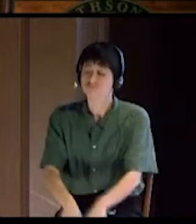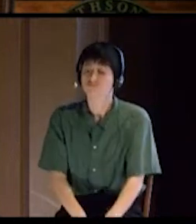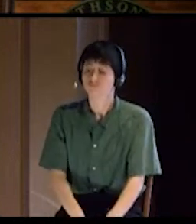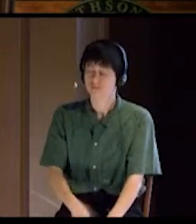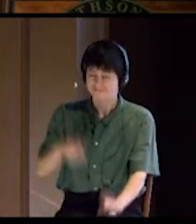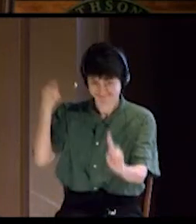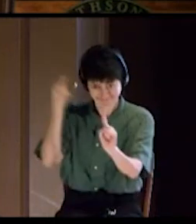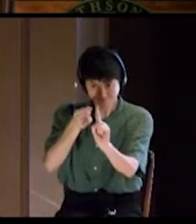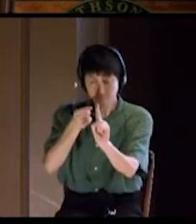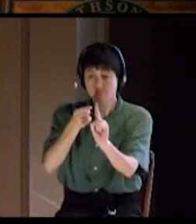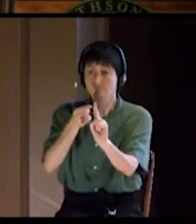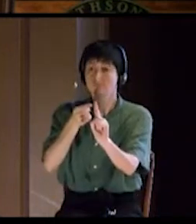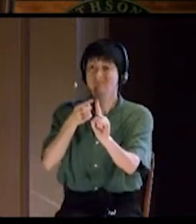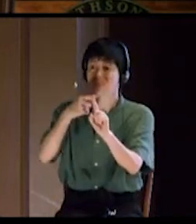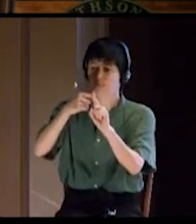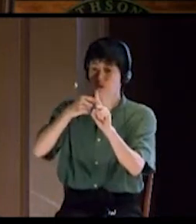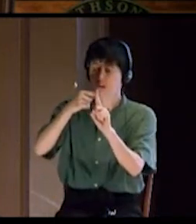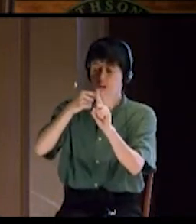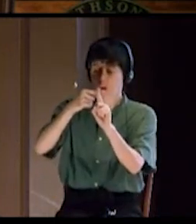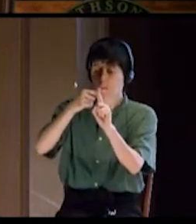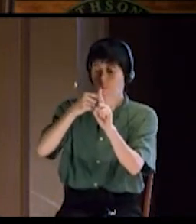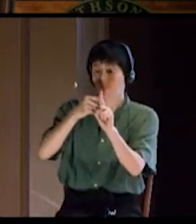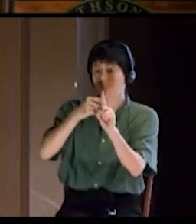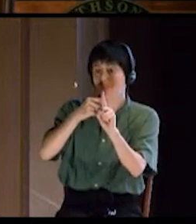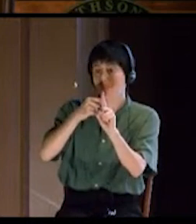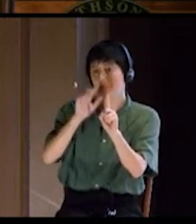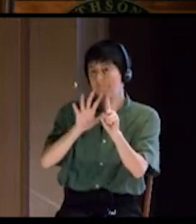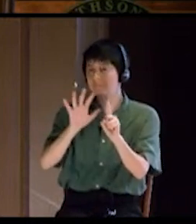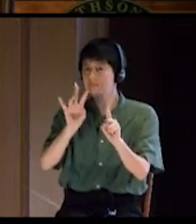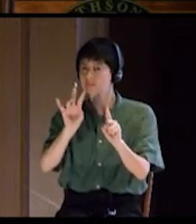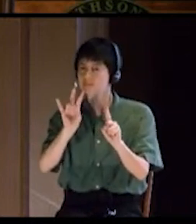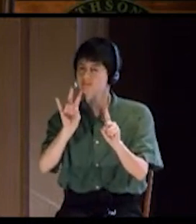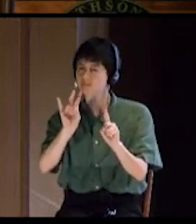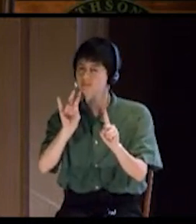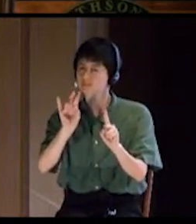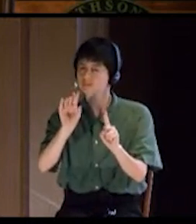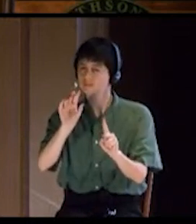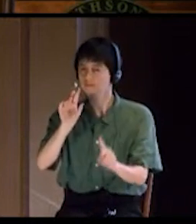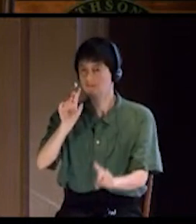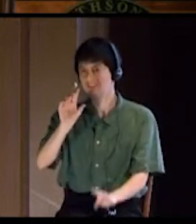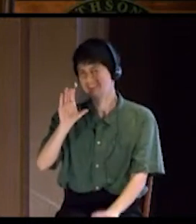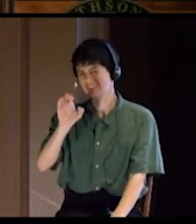through the time, this time. So the oceans used to be kind of warm all over and then you get the stratification